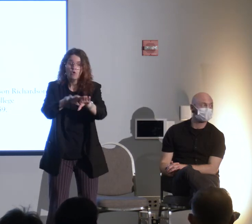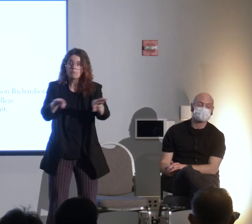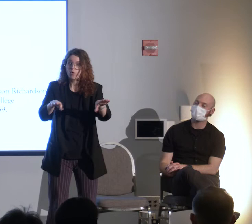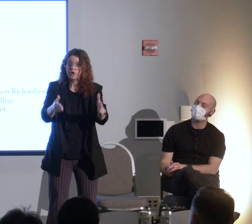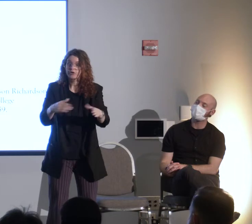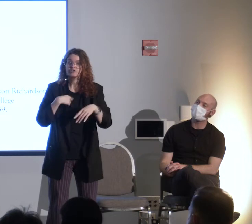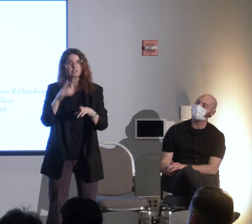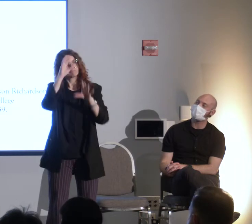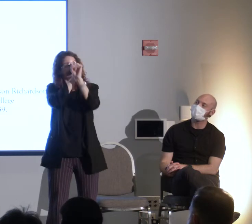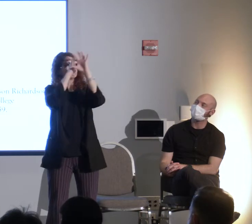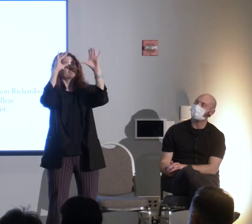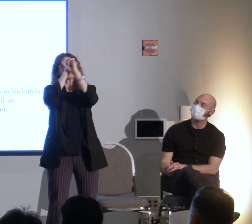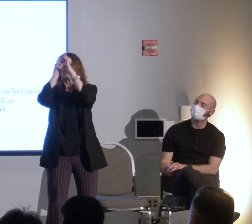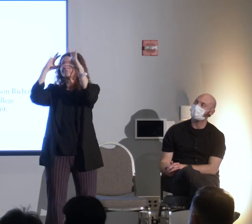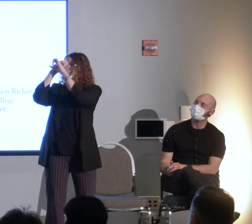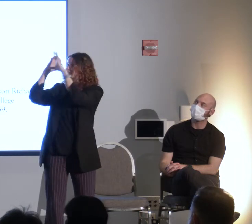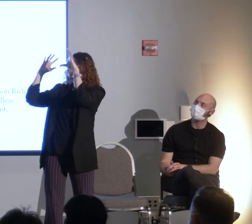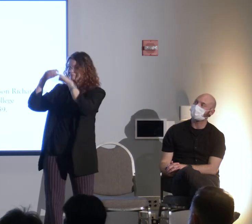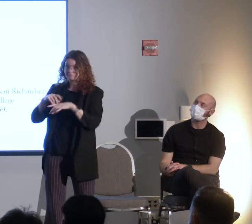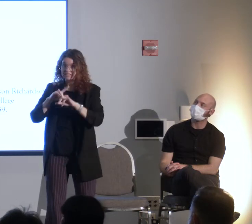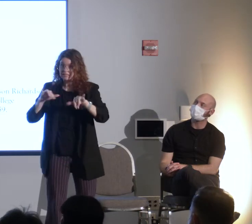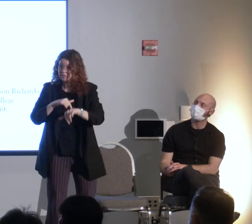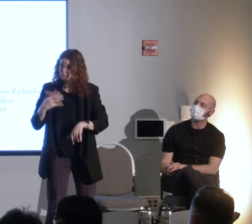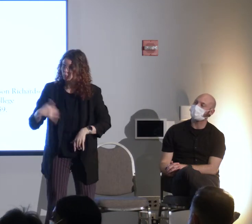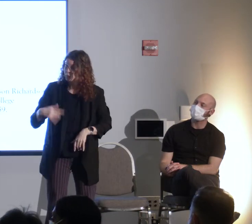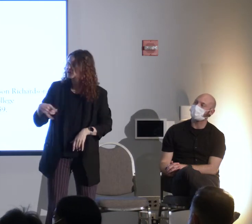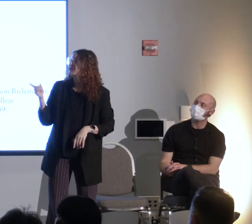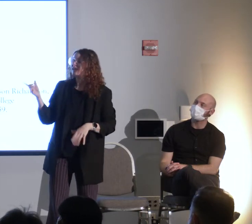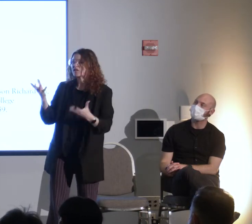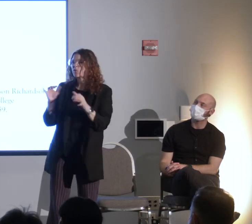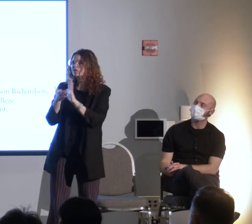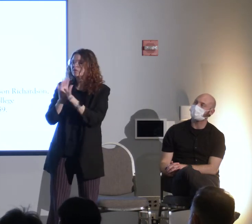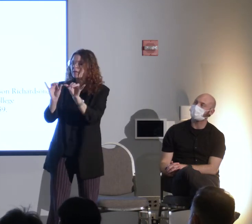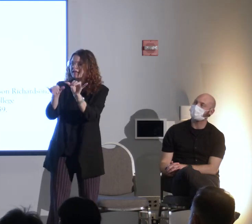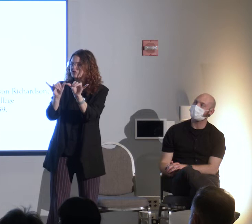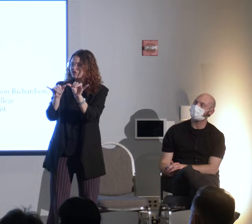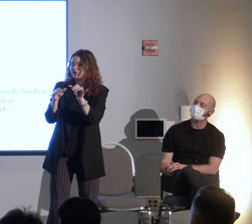He wanted to be an engineer, and in that era, if you wanted to be an engineer, you had to go to West Point.